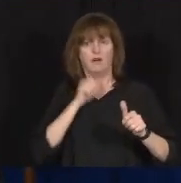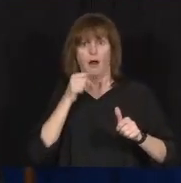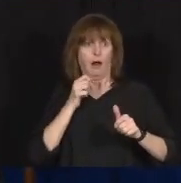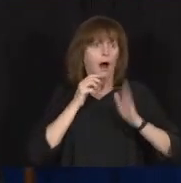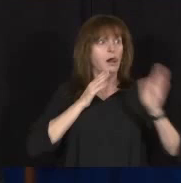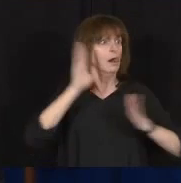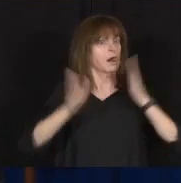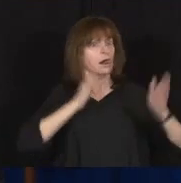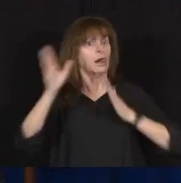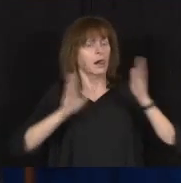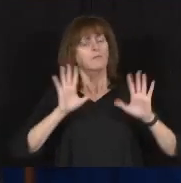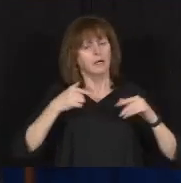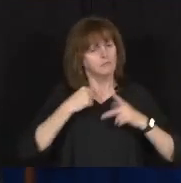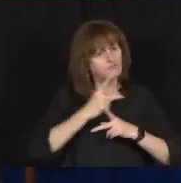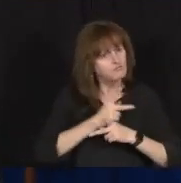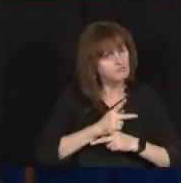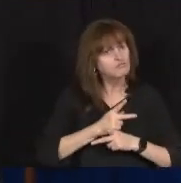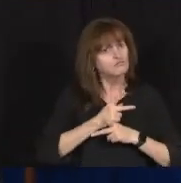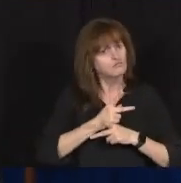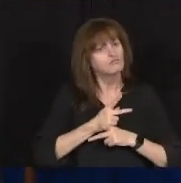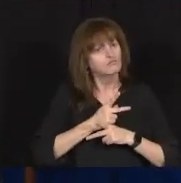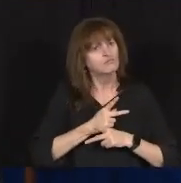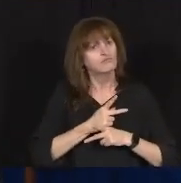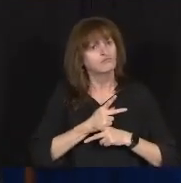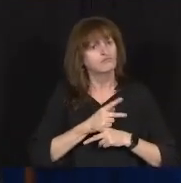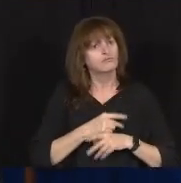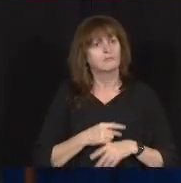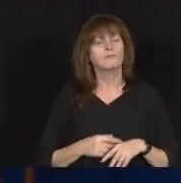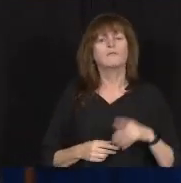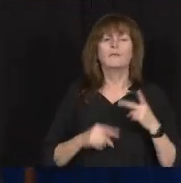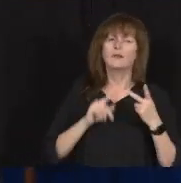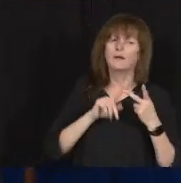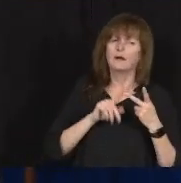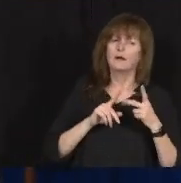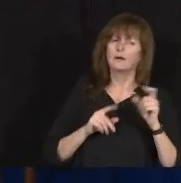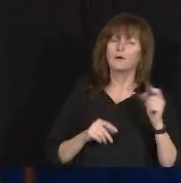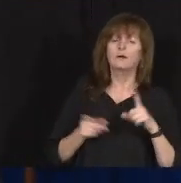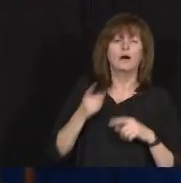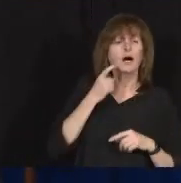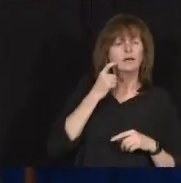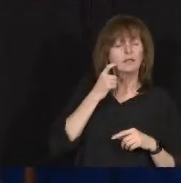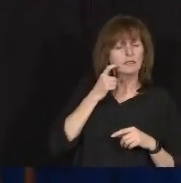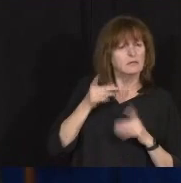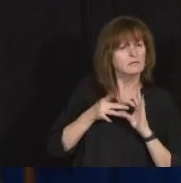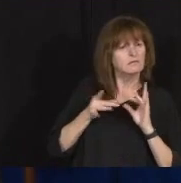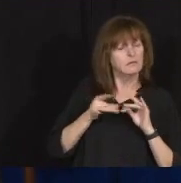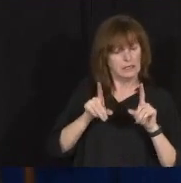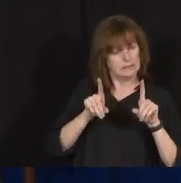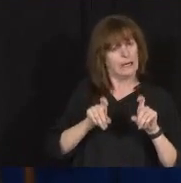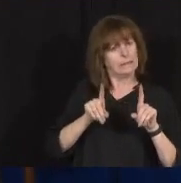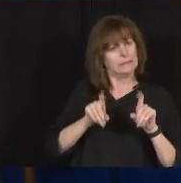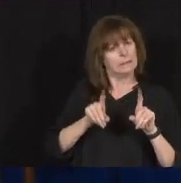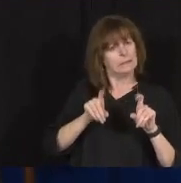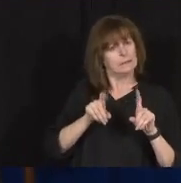S Just to follow on Cynthia's question about testing. There are reports that the number of testing in Ontario i